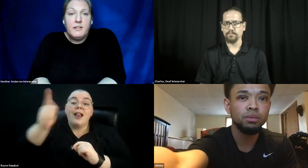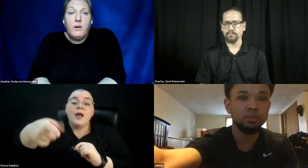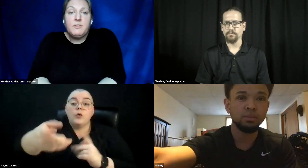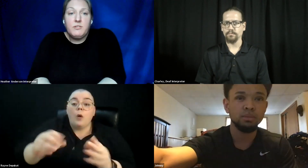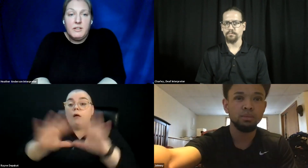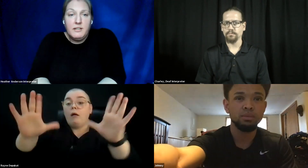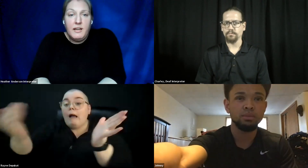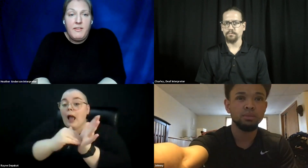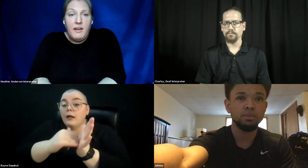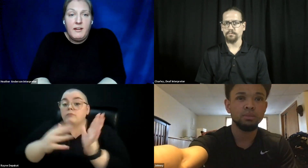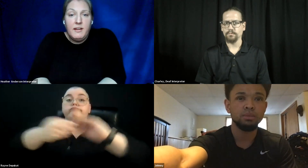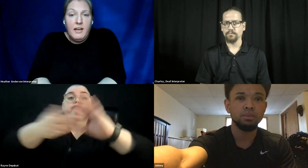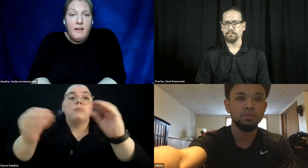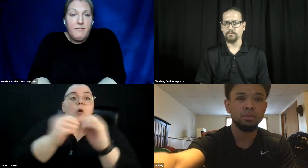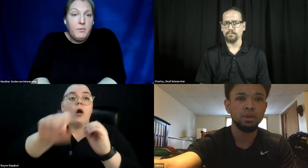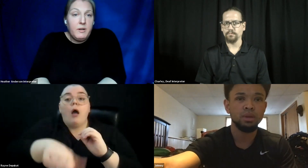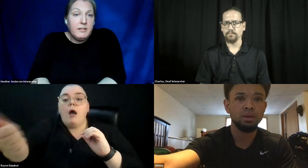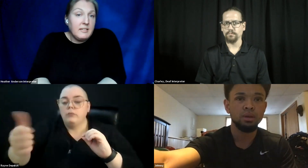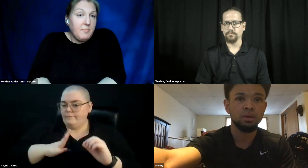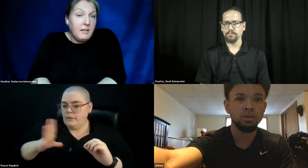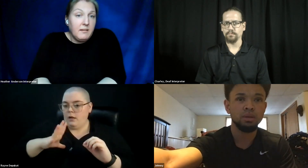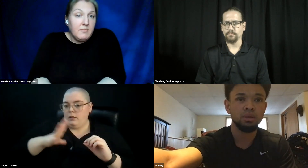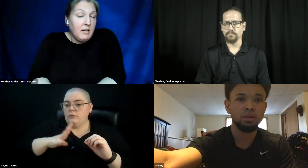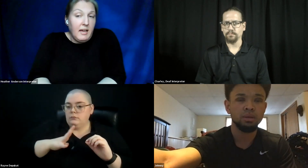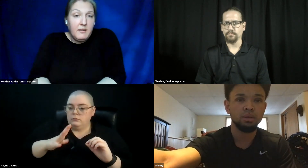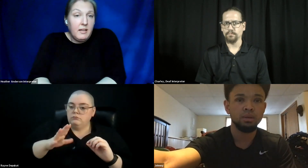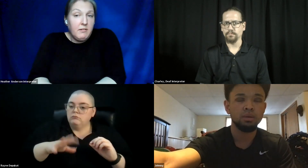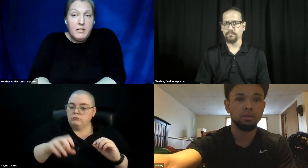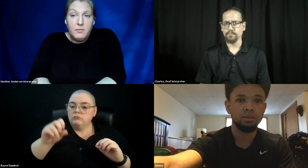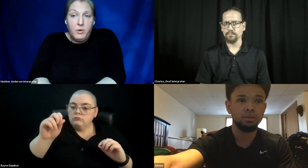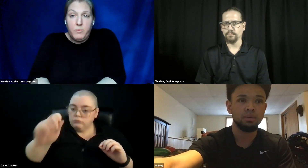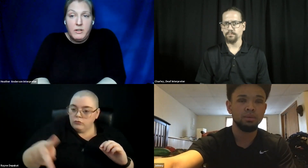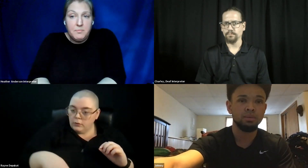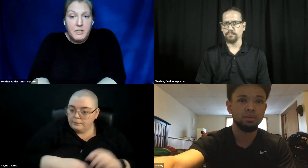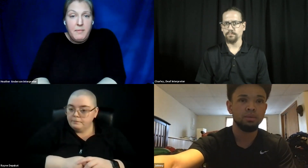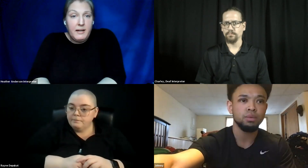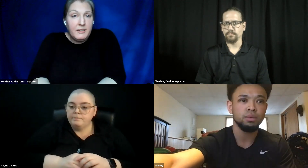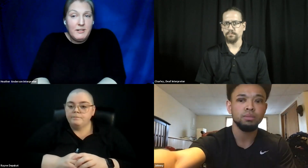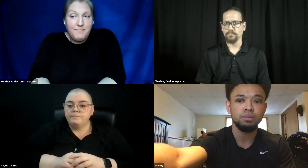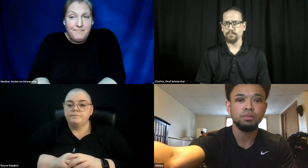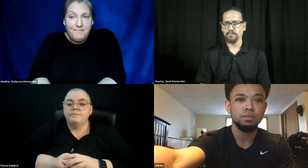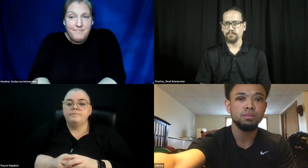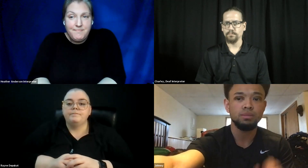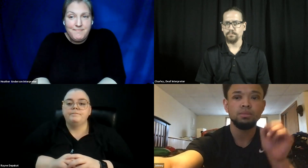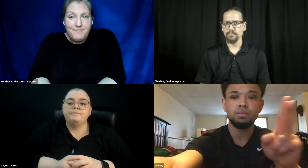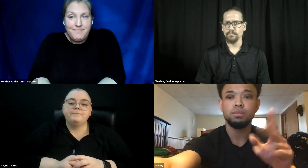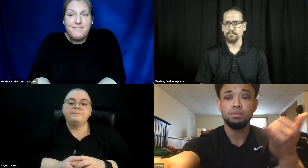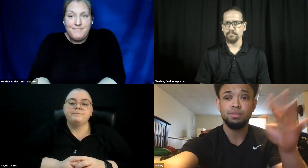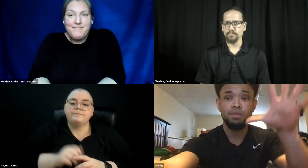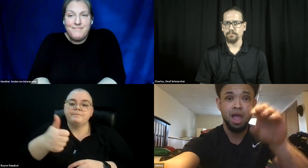Go ahead and go off screen and then if you want to say something again later on, you're more than welcome to come back on three.